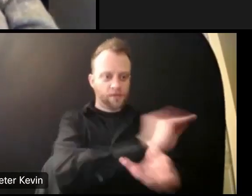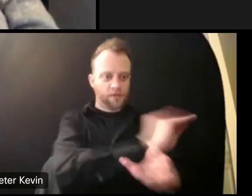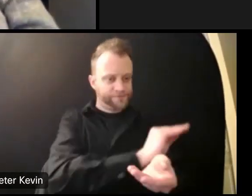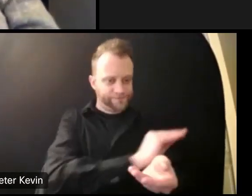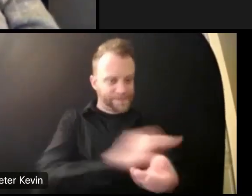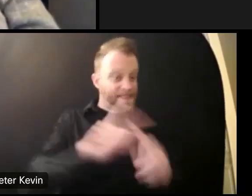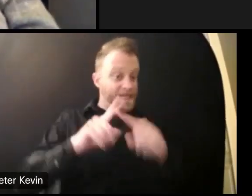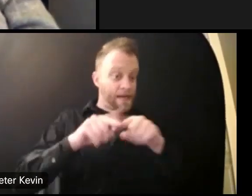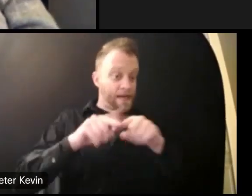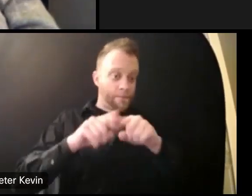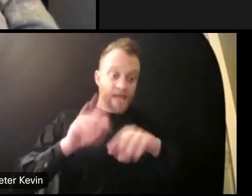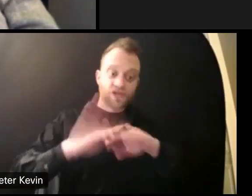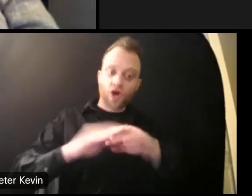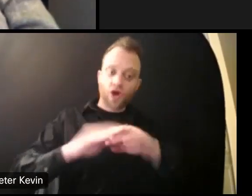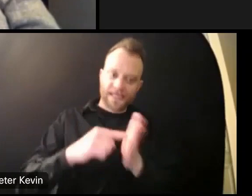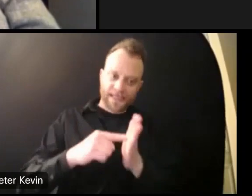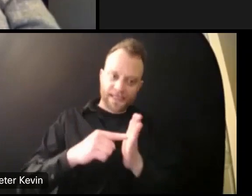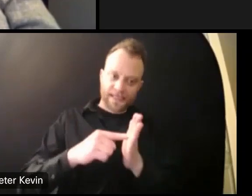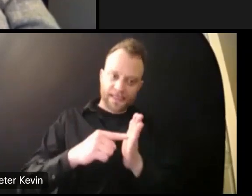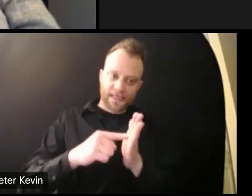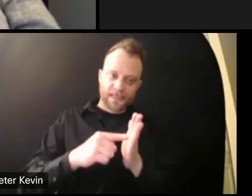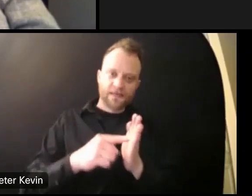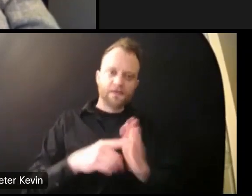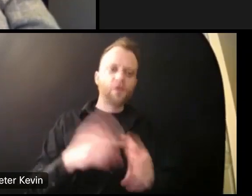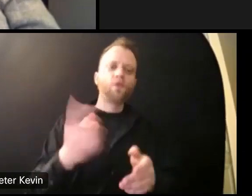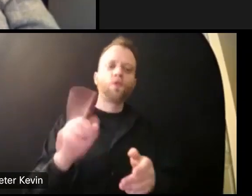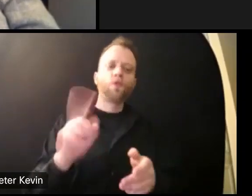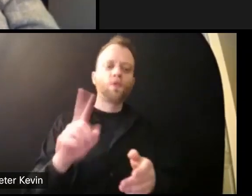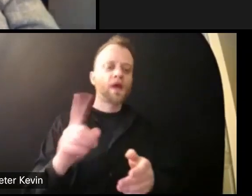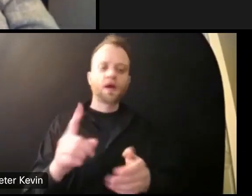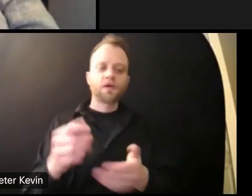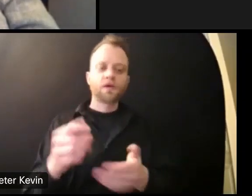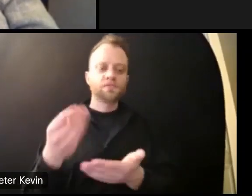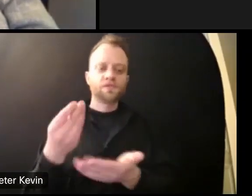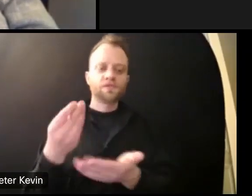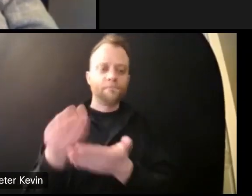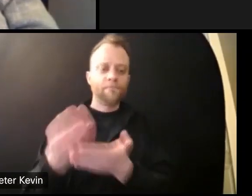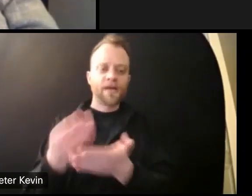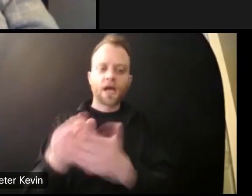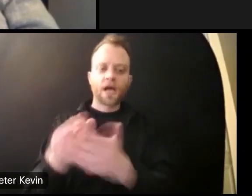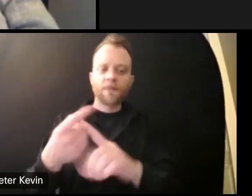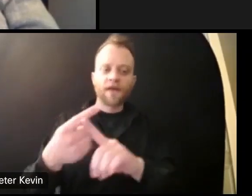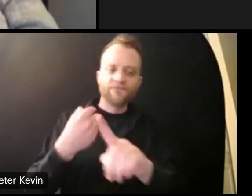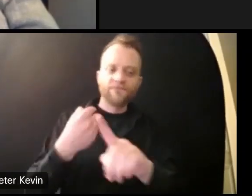that expense makes the most sense. You know, one month you might put flyers or do something in your